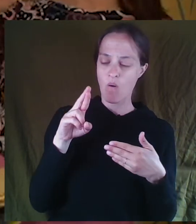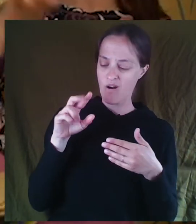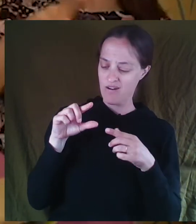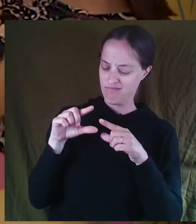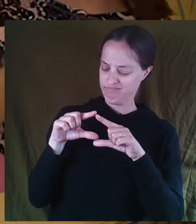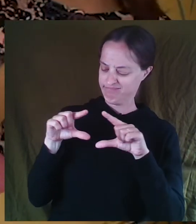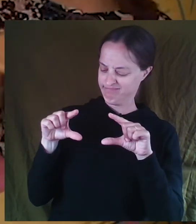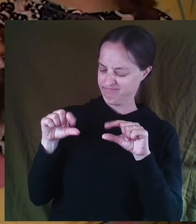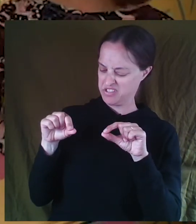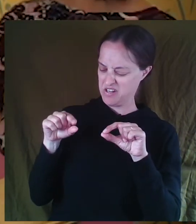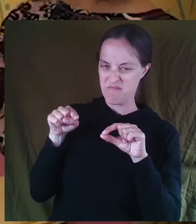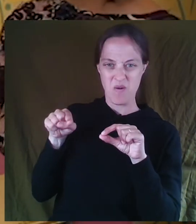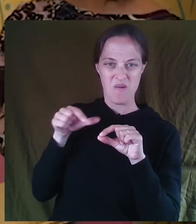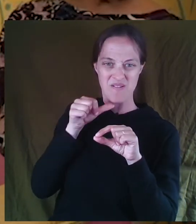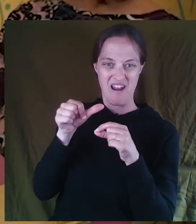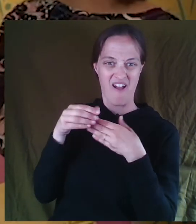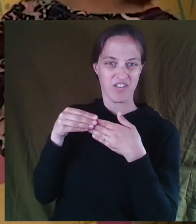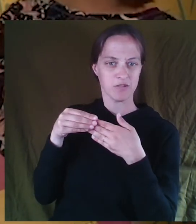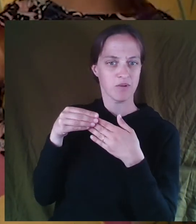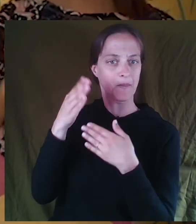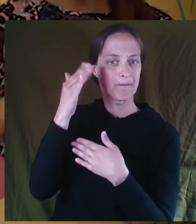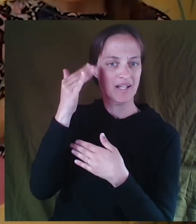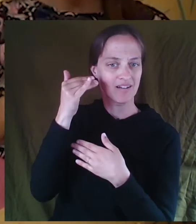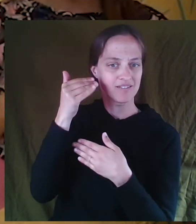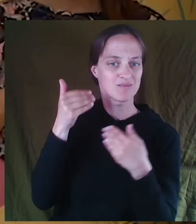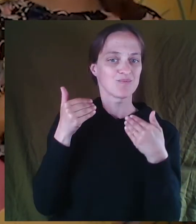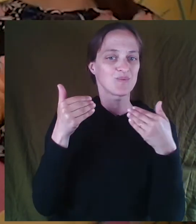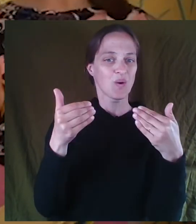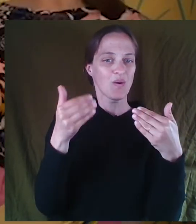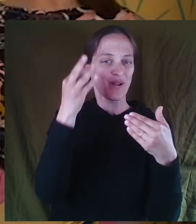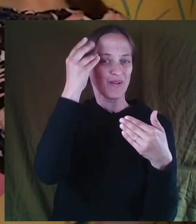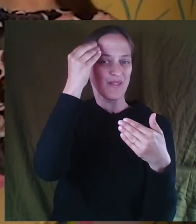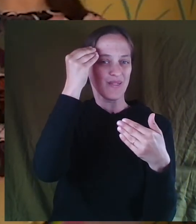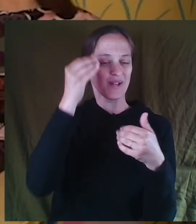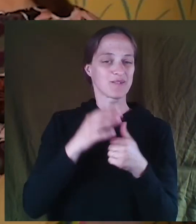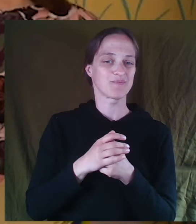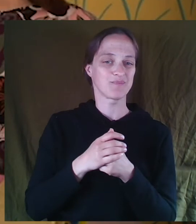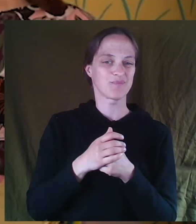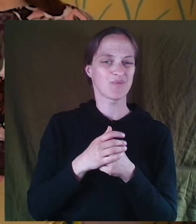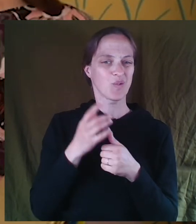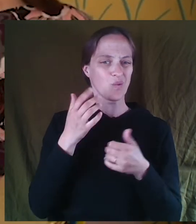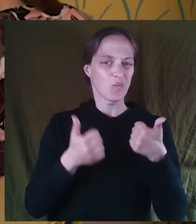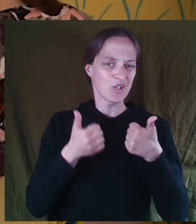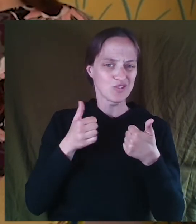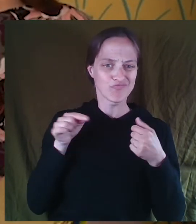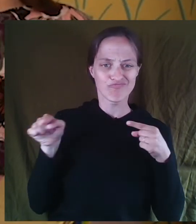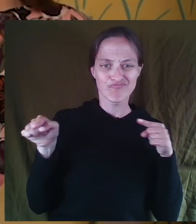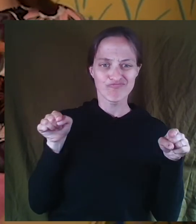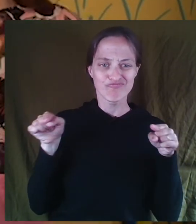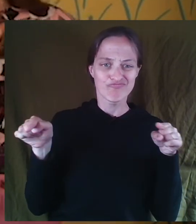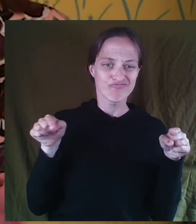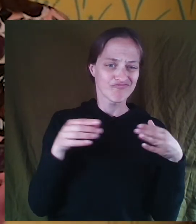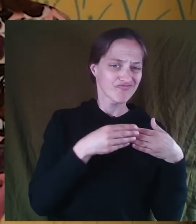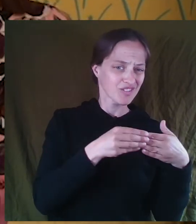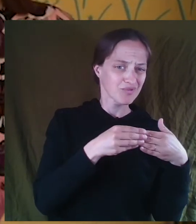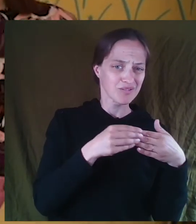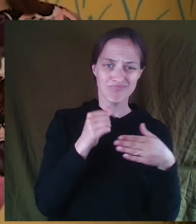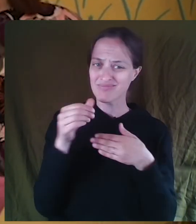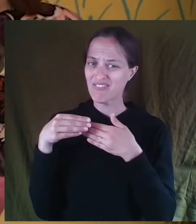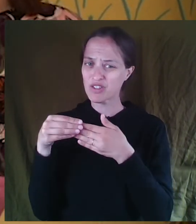or you could say a stick of gum is not flexible because. Ready? You take a moment just to think.